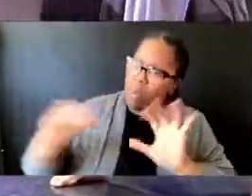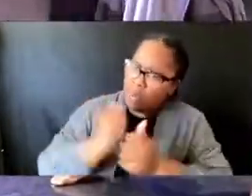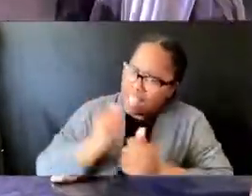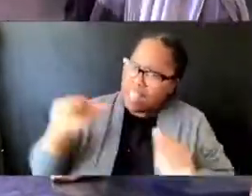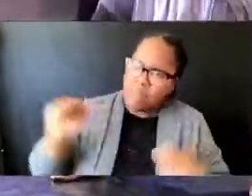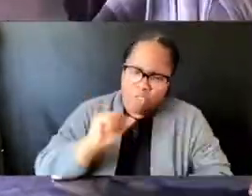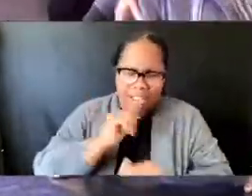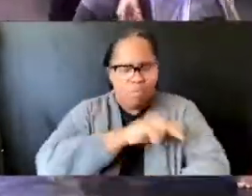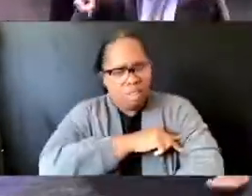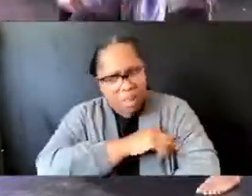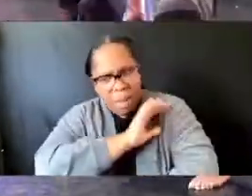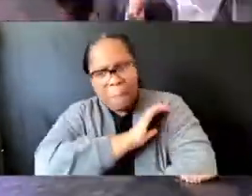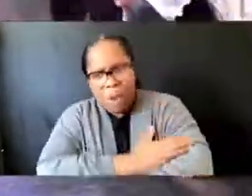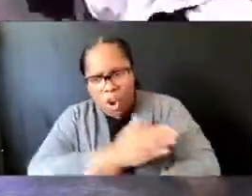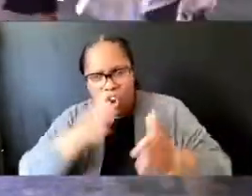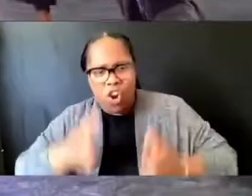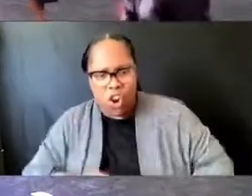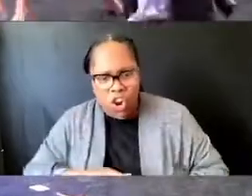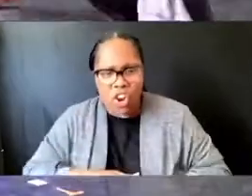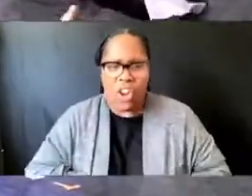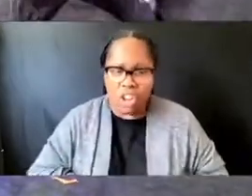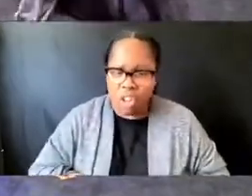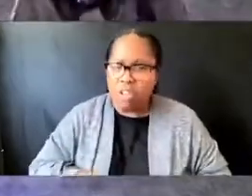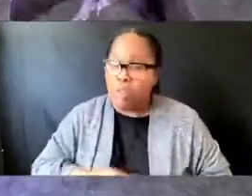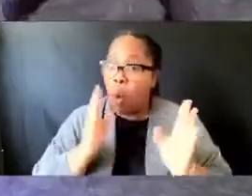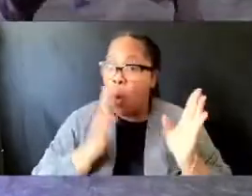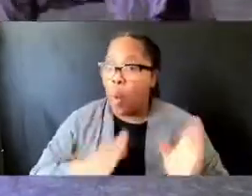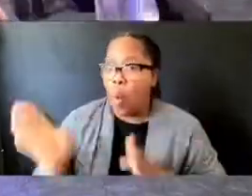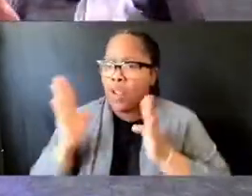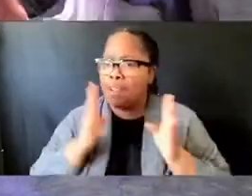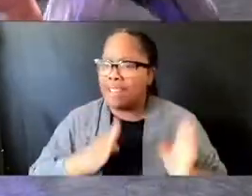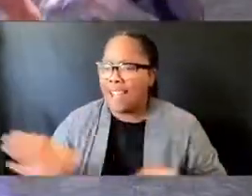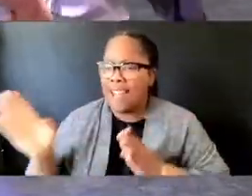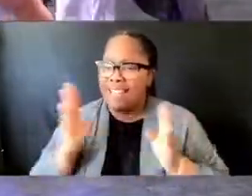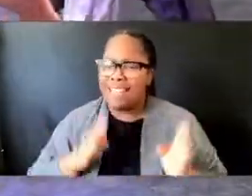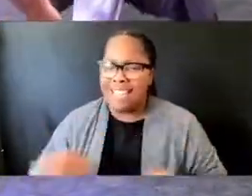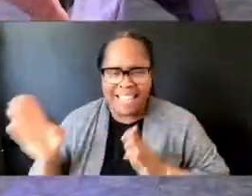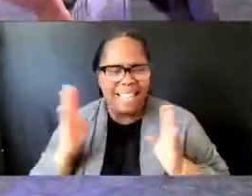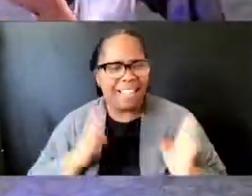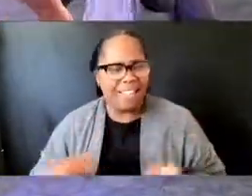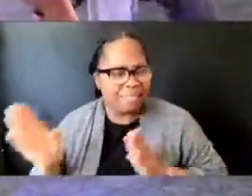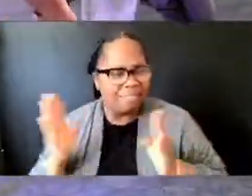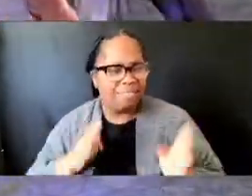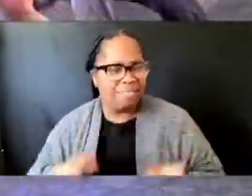liberated, liberated, liberated gatekeeper Organizing, organizing